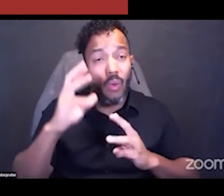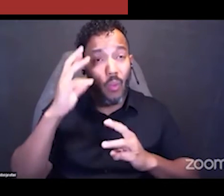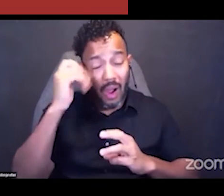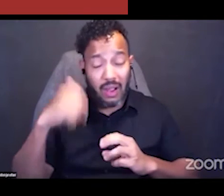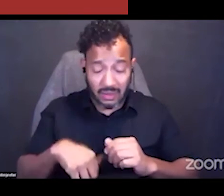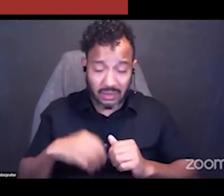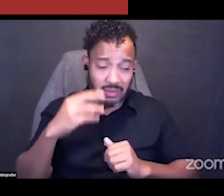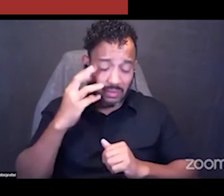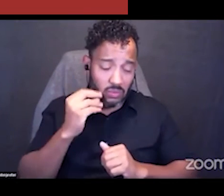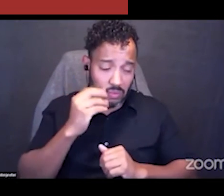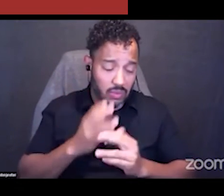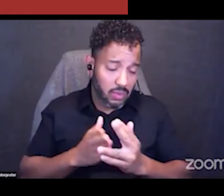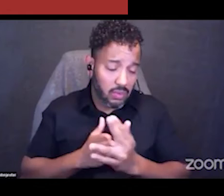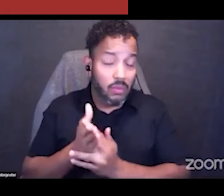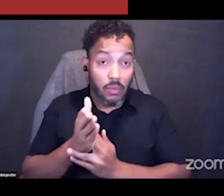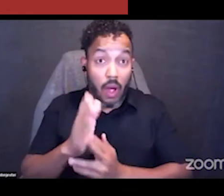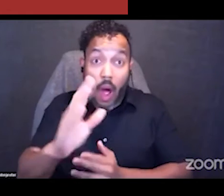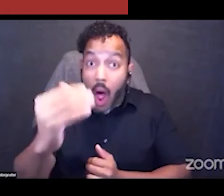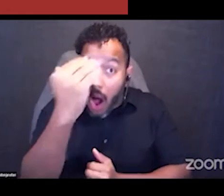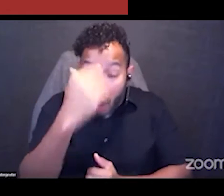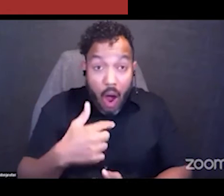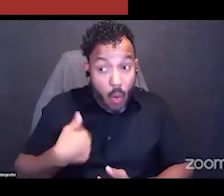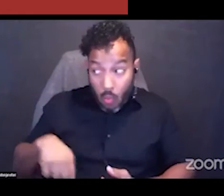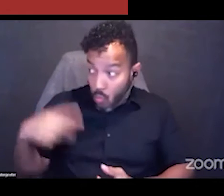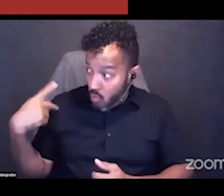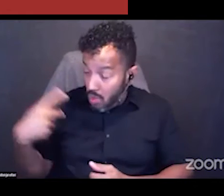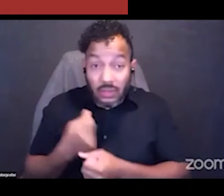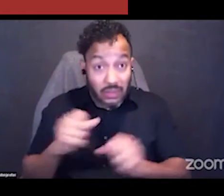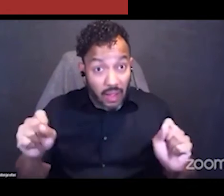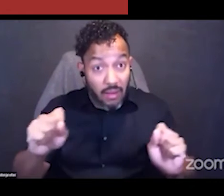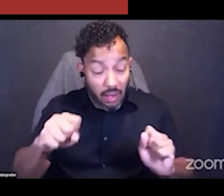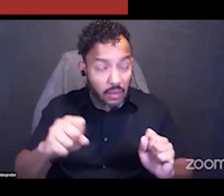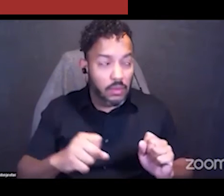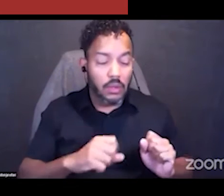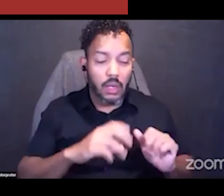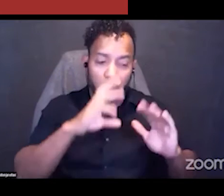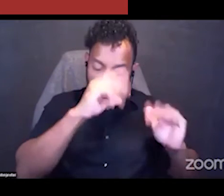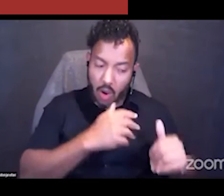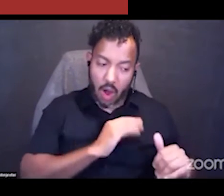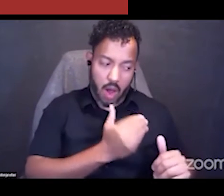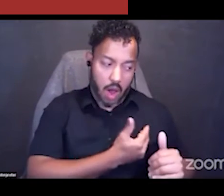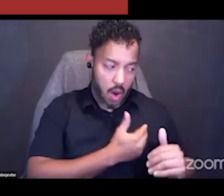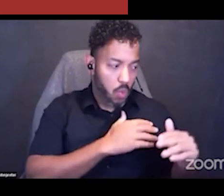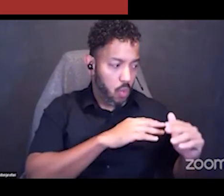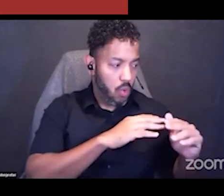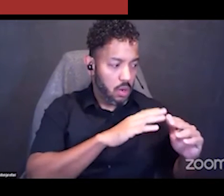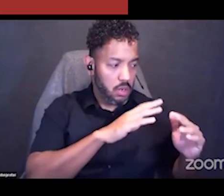I know we're safe. I'm hopeful that our home and our neighbors and their children and all of the people that